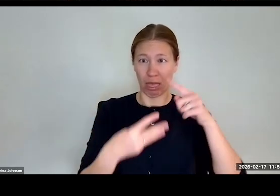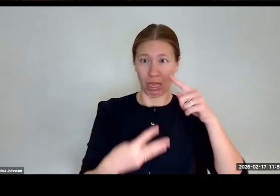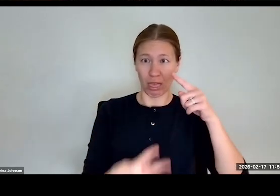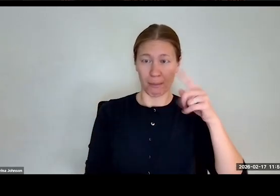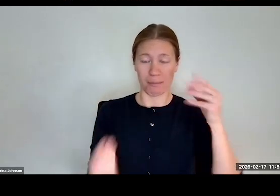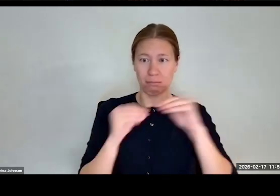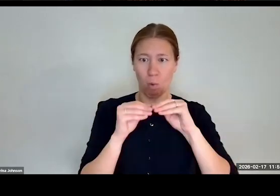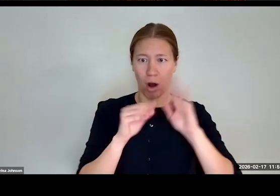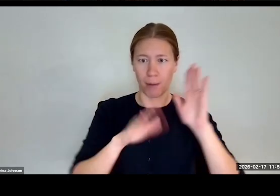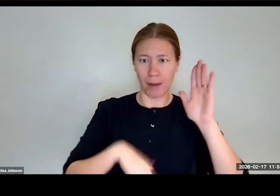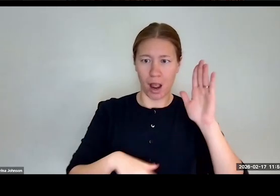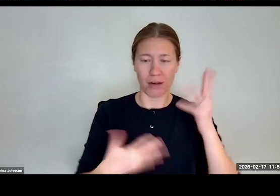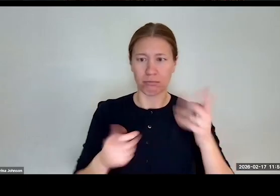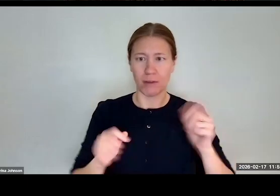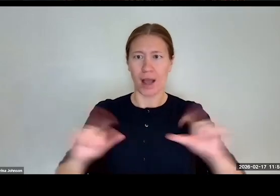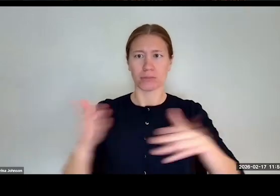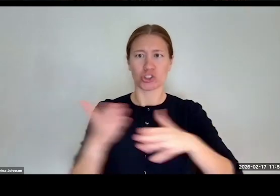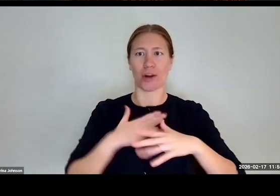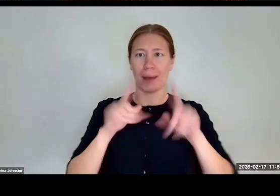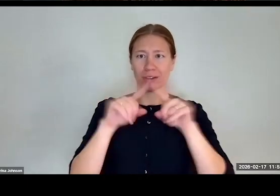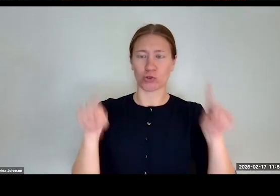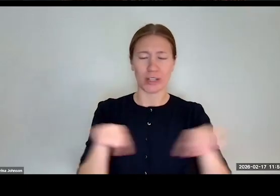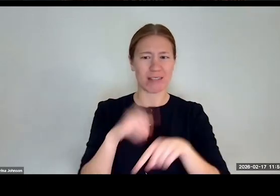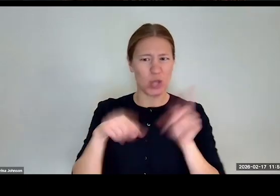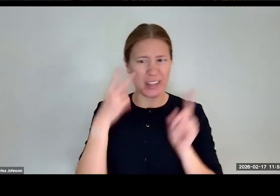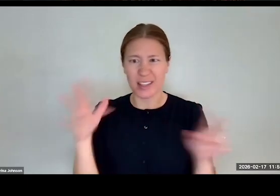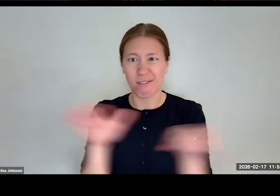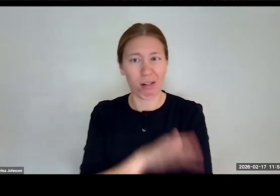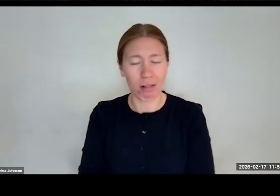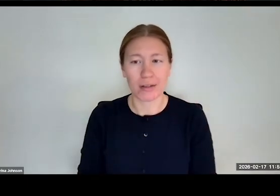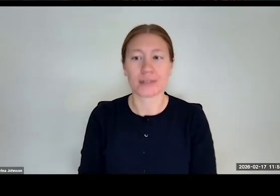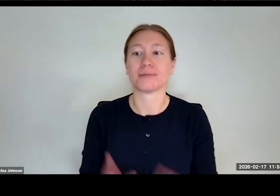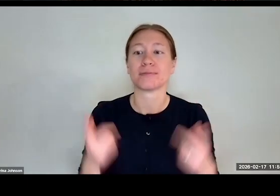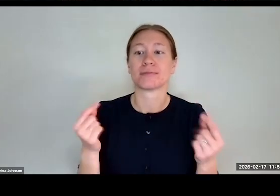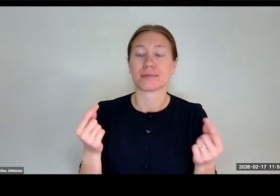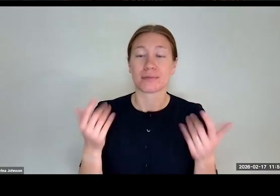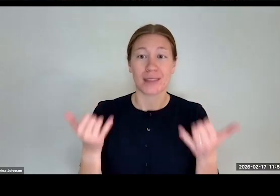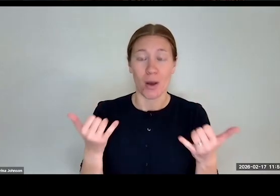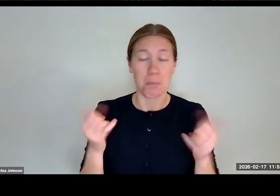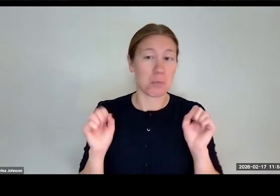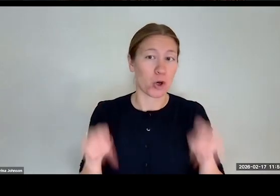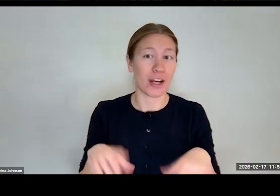this is gonna just run off the slide and not be visible. What I wanna do here is I either need to add a second text box over here